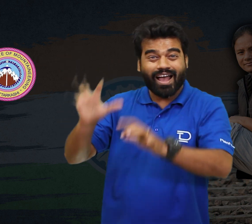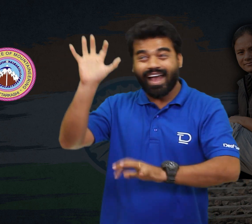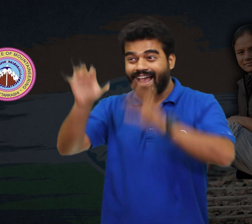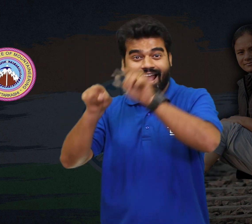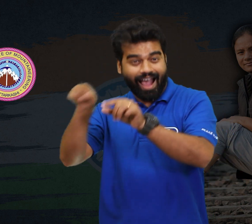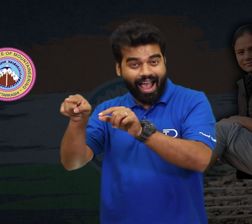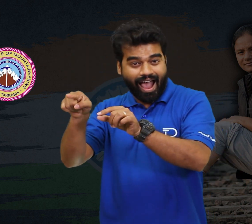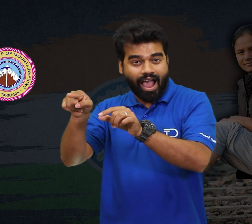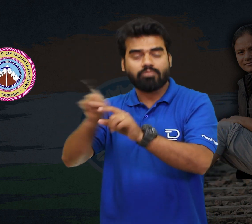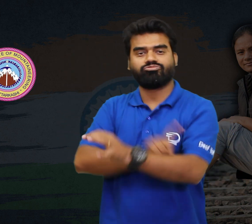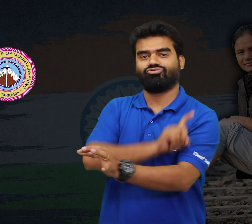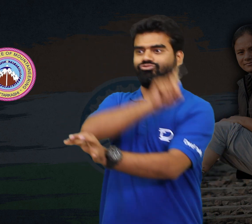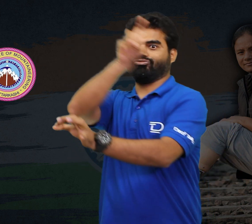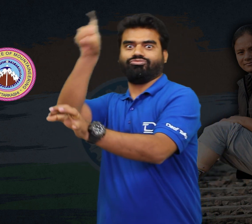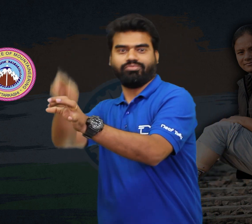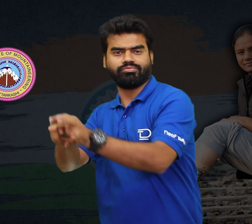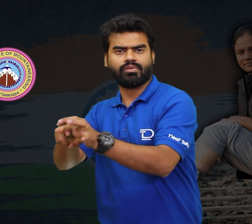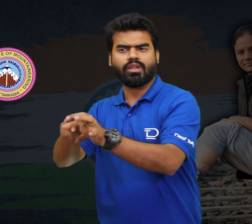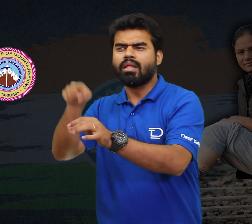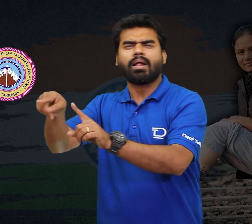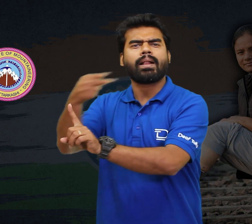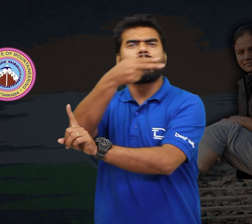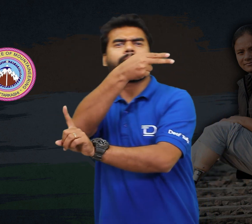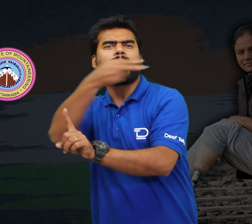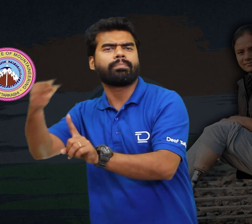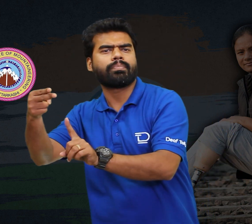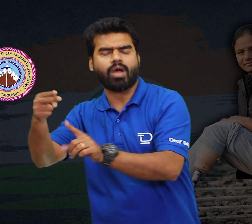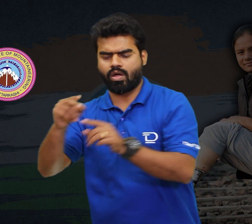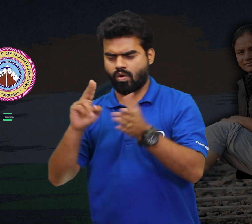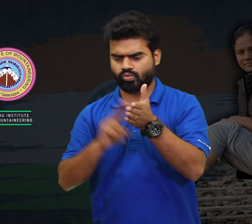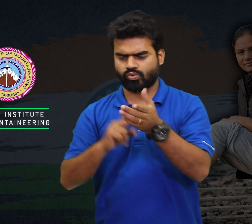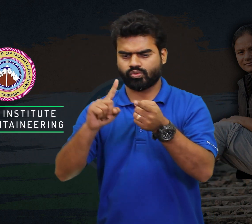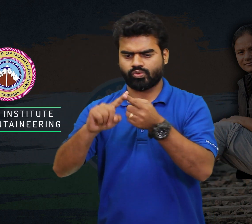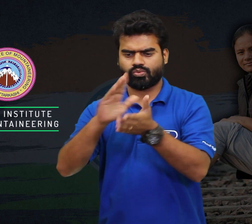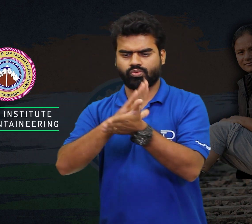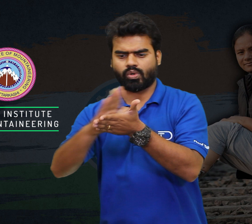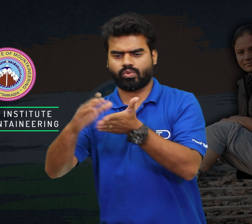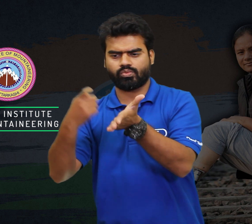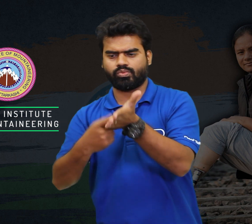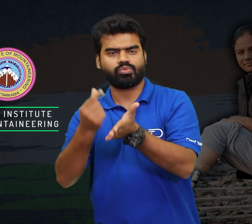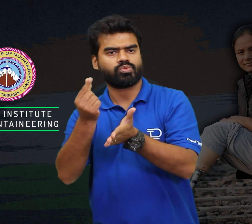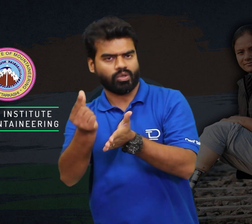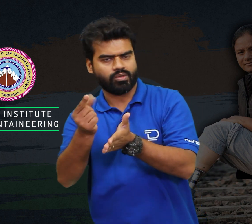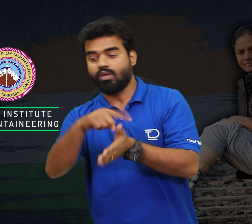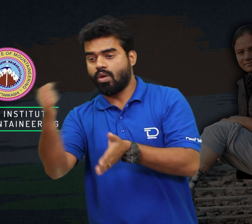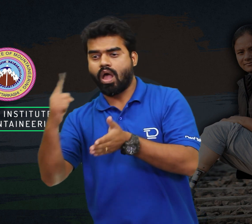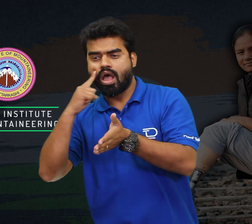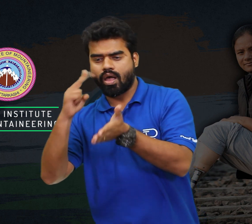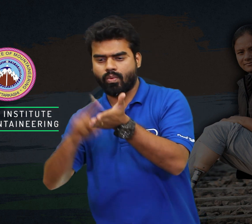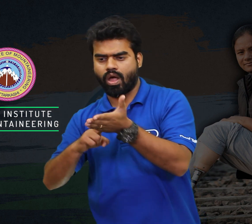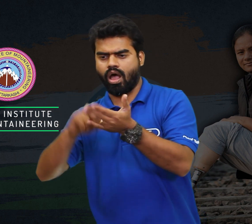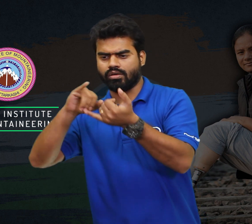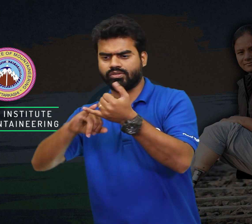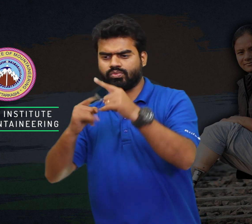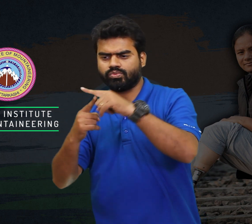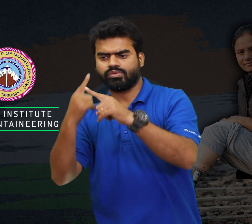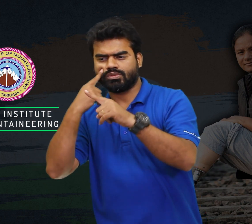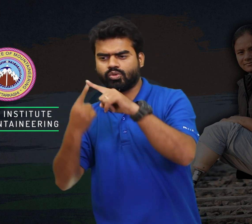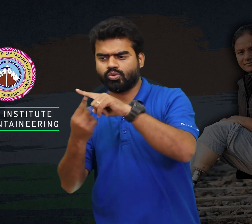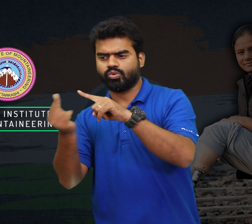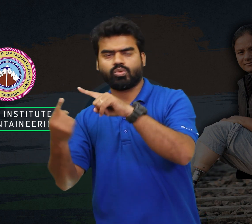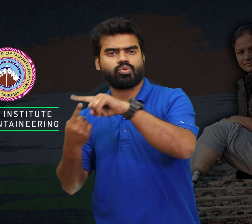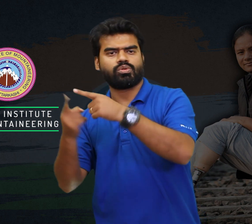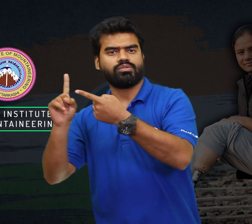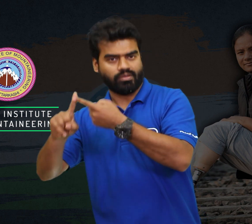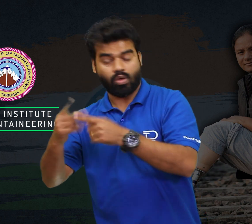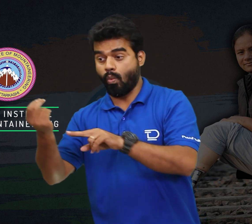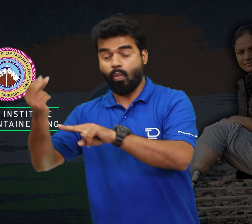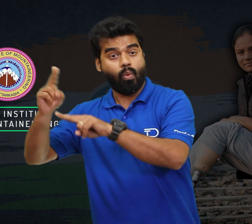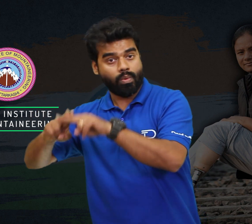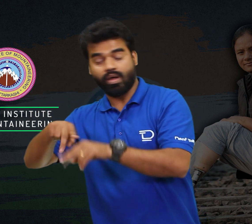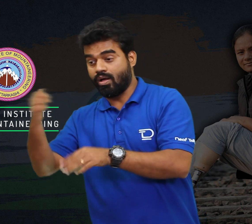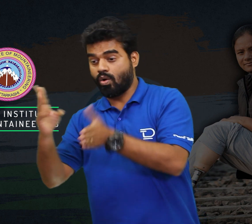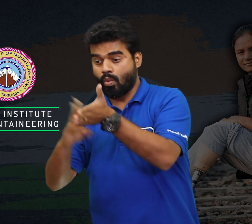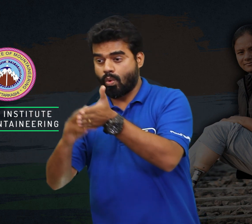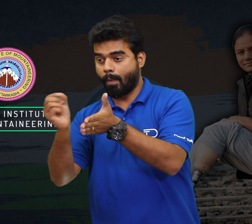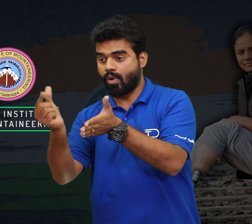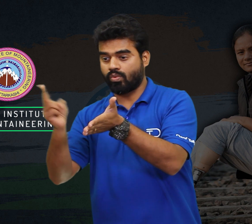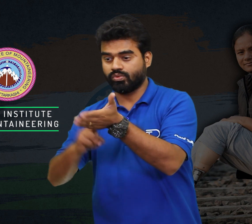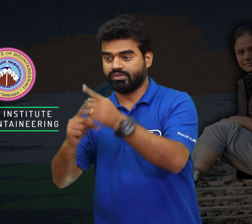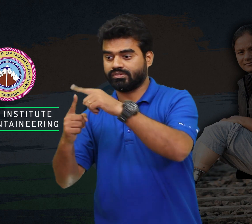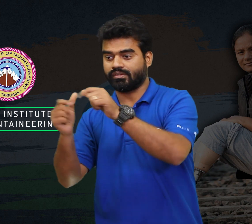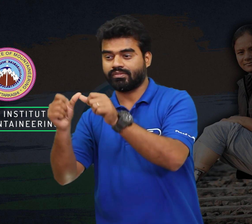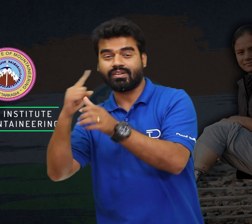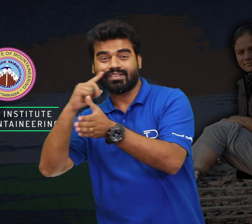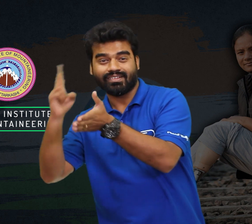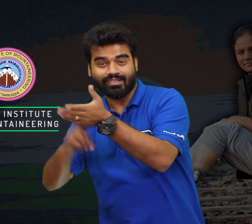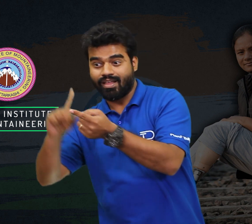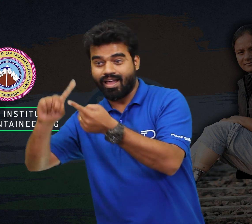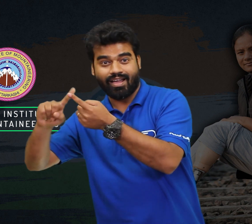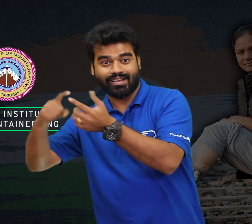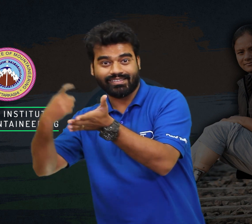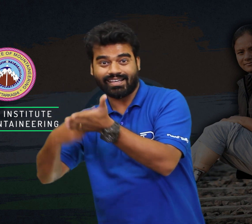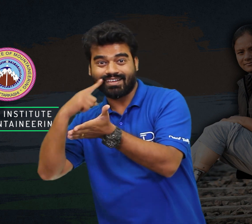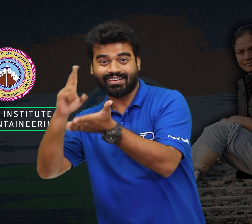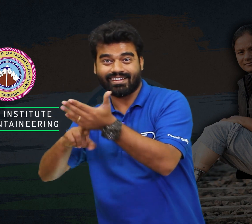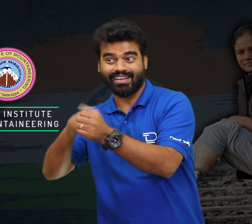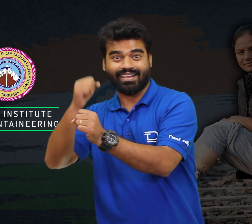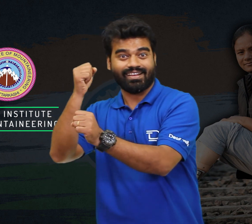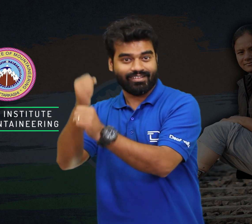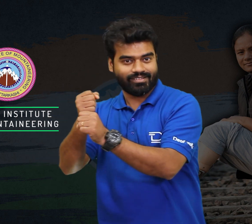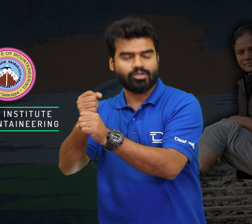She joined the Nehru Institute of mountaineering